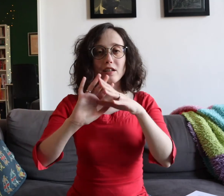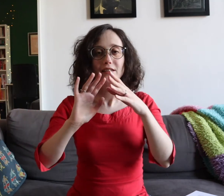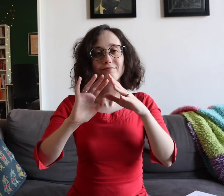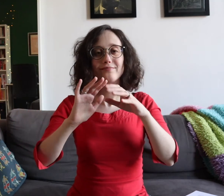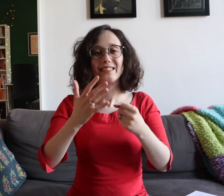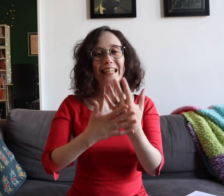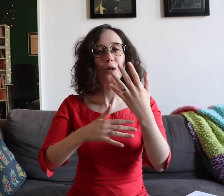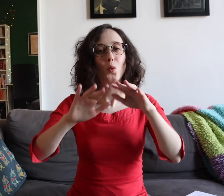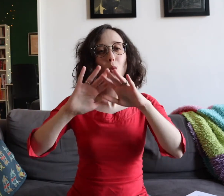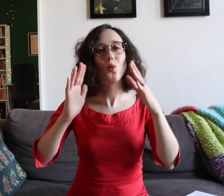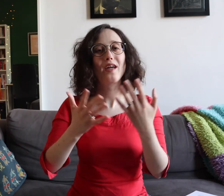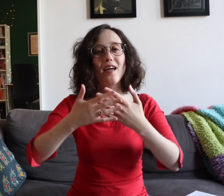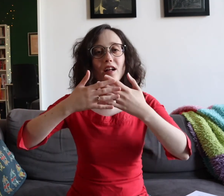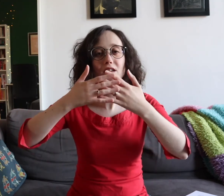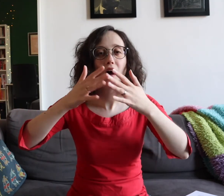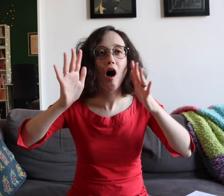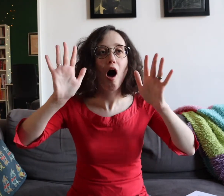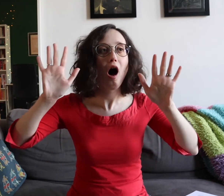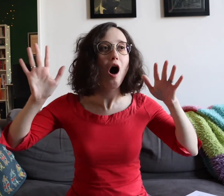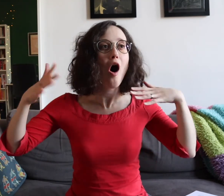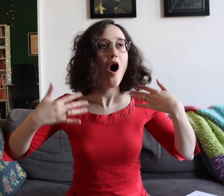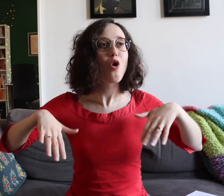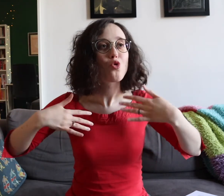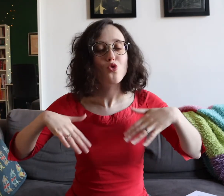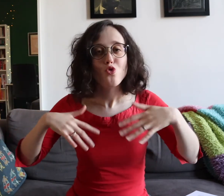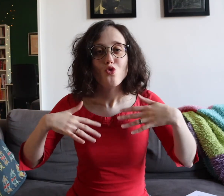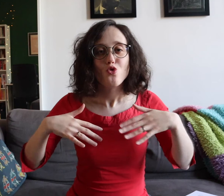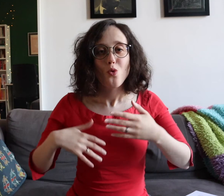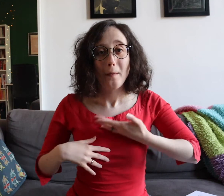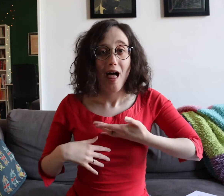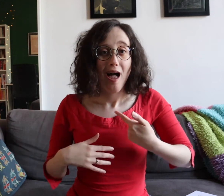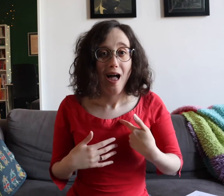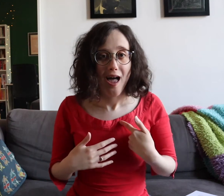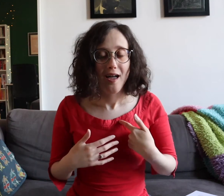I was exited about the wonderous new world opening up.